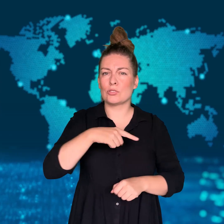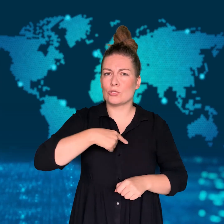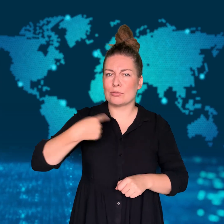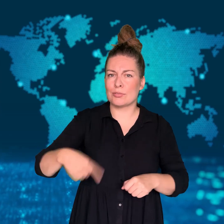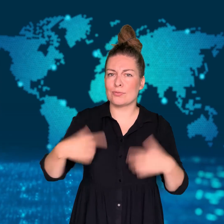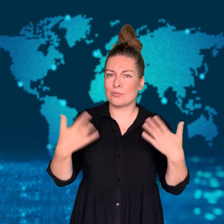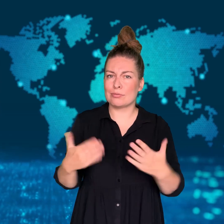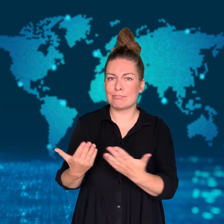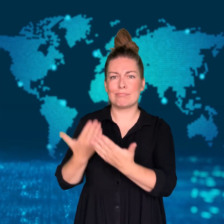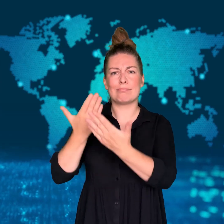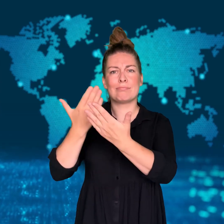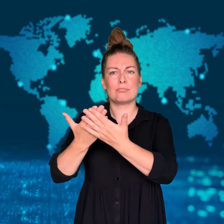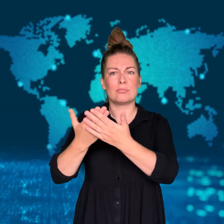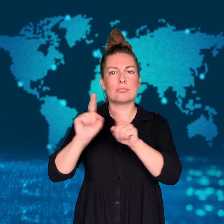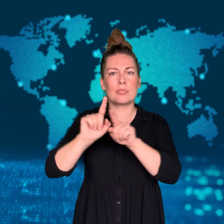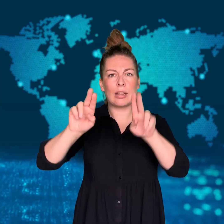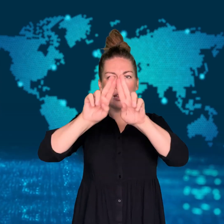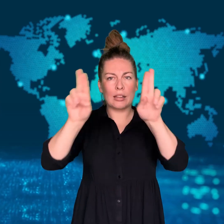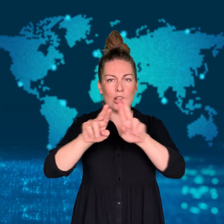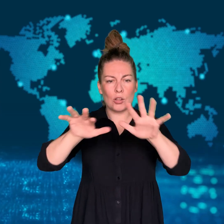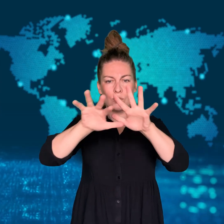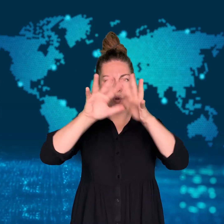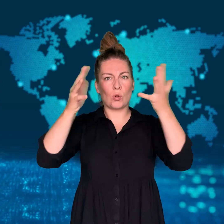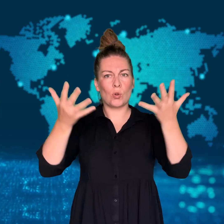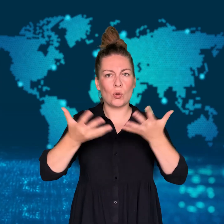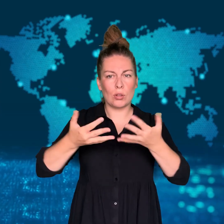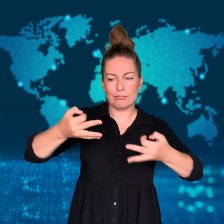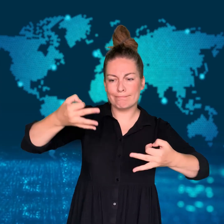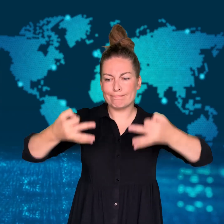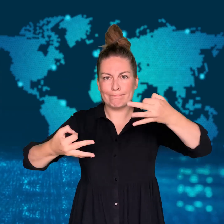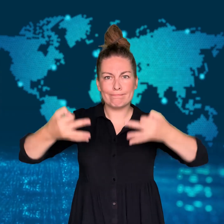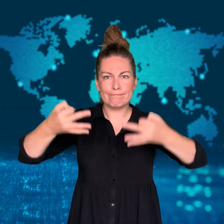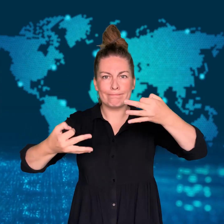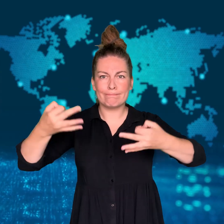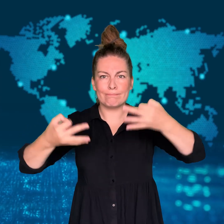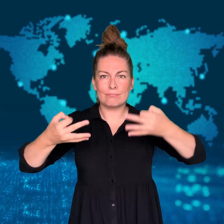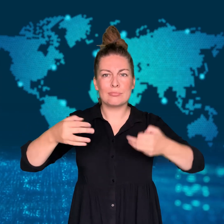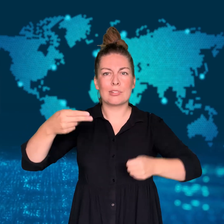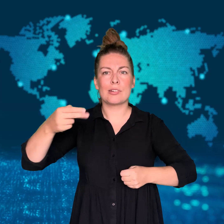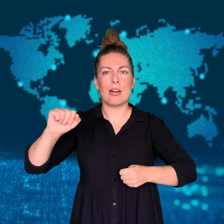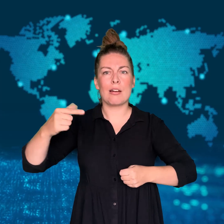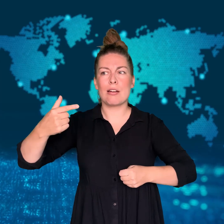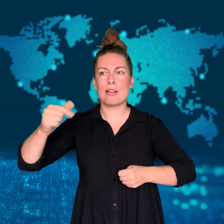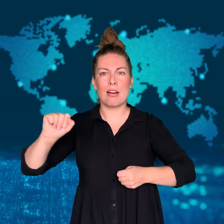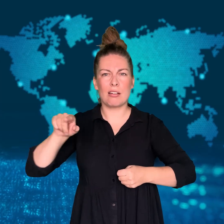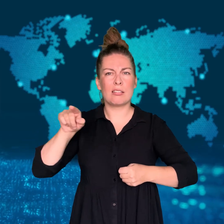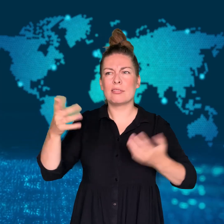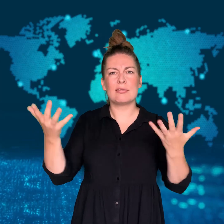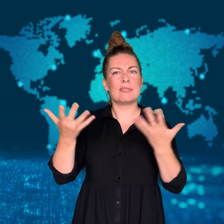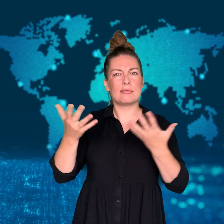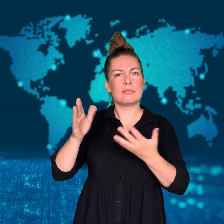The Hague's Permanent Court of Arbitration.